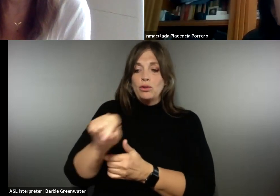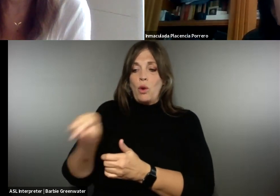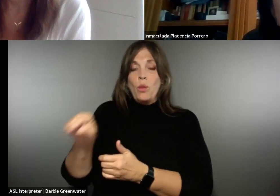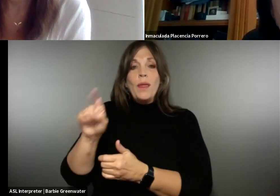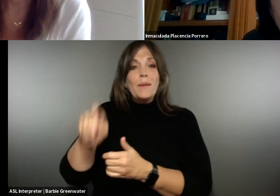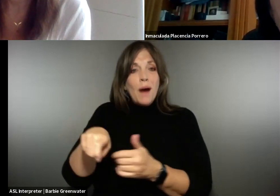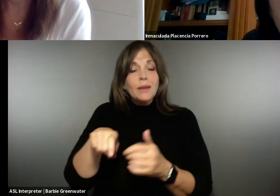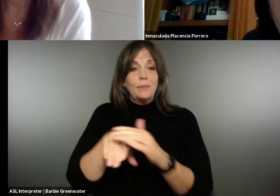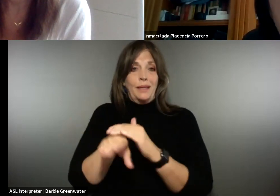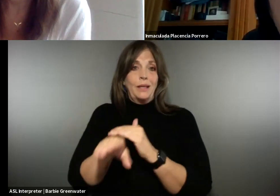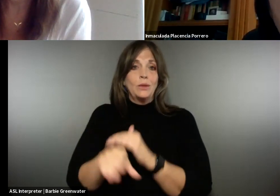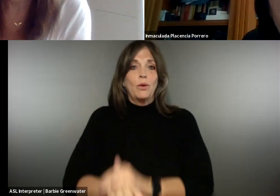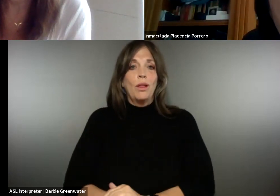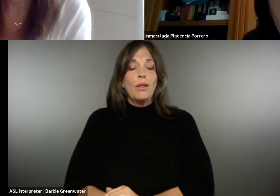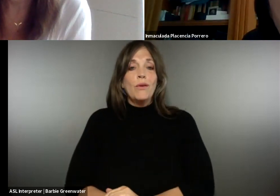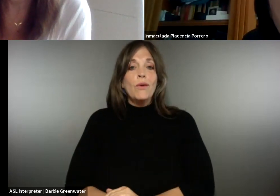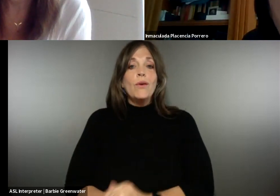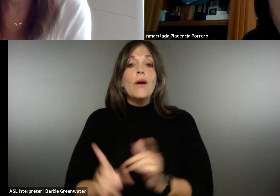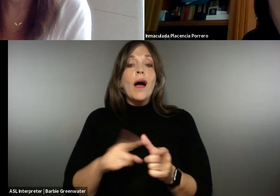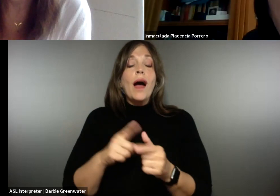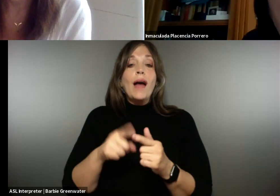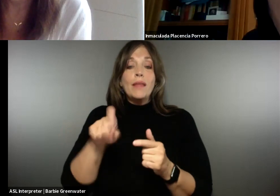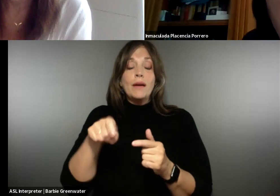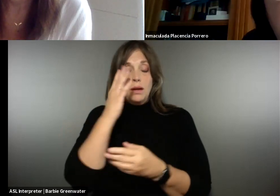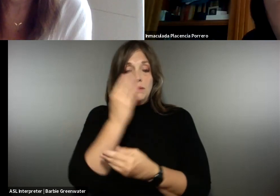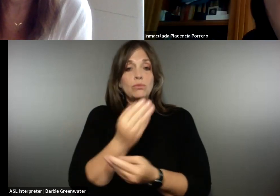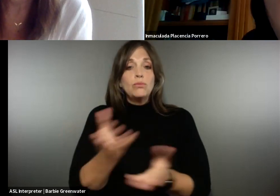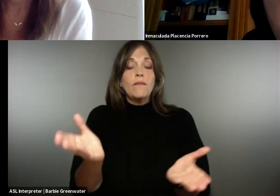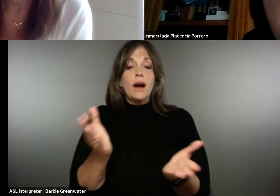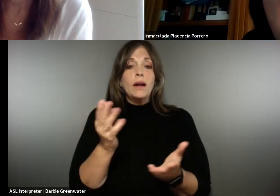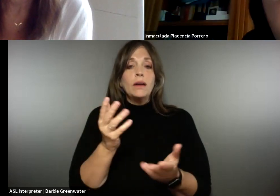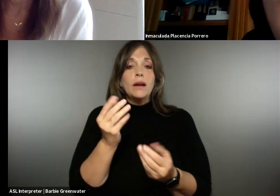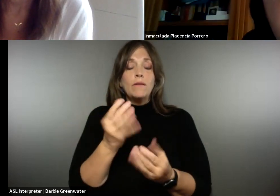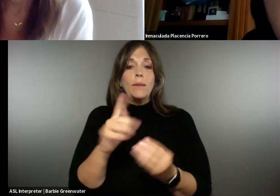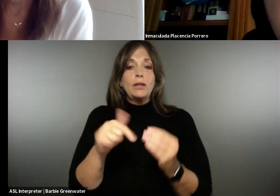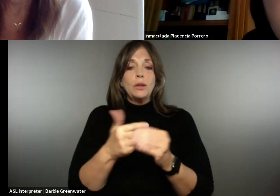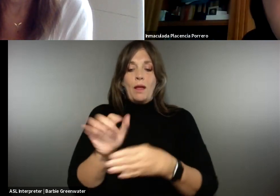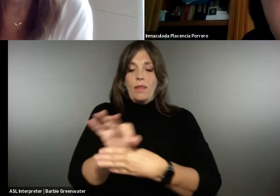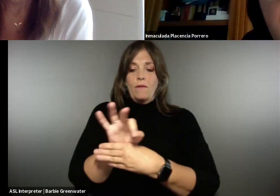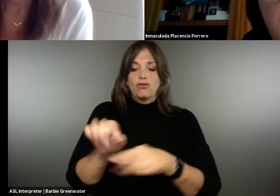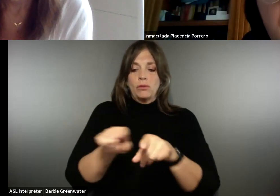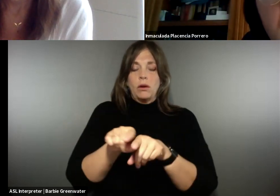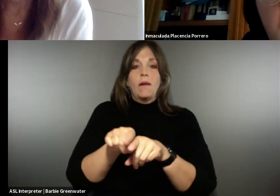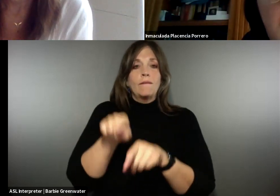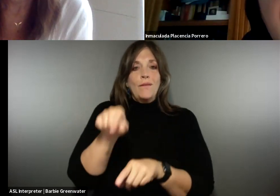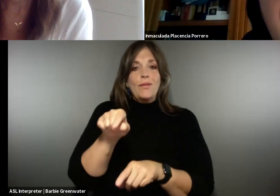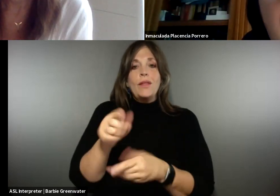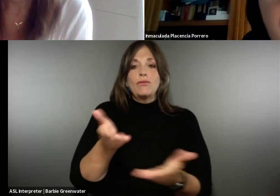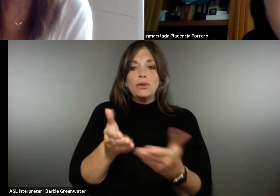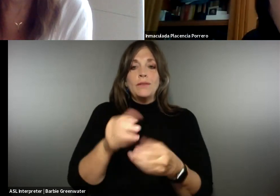because if you are using decoders or those kind of products would have also to be accessible. Then we have to provide